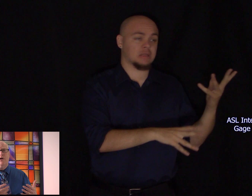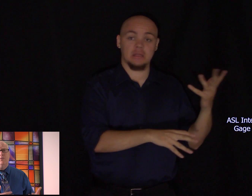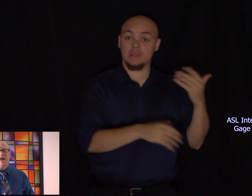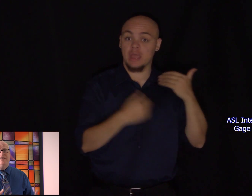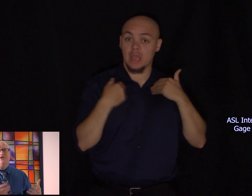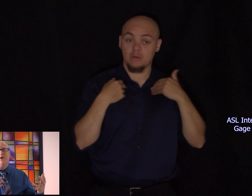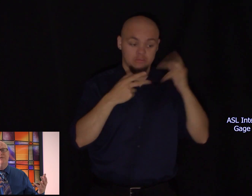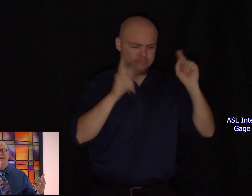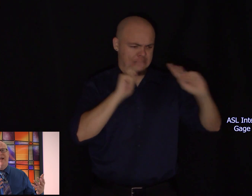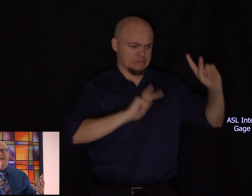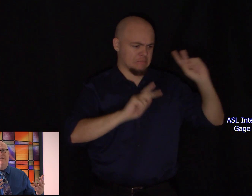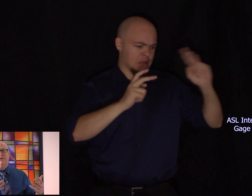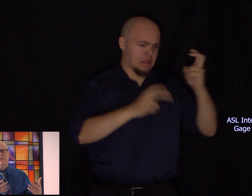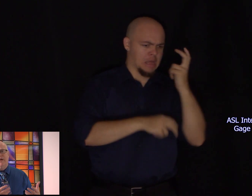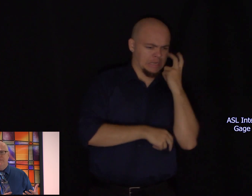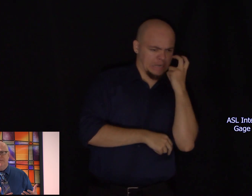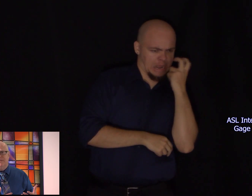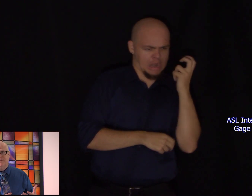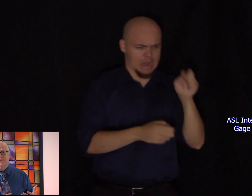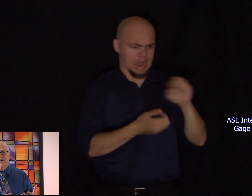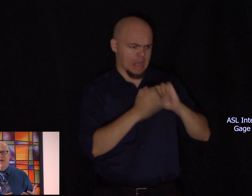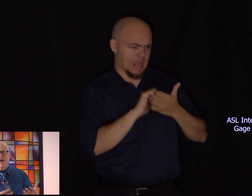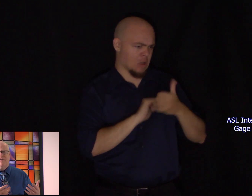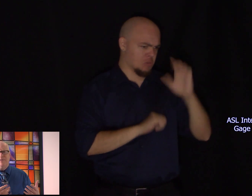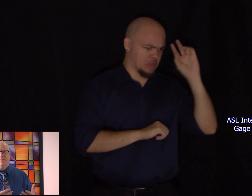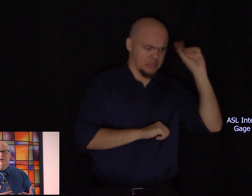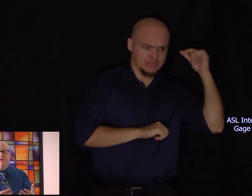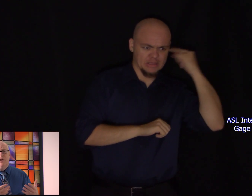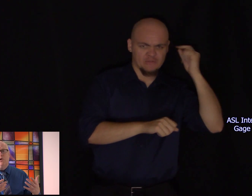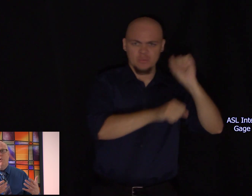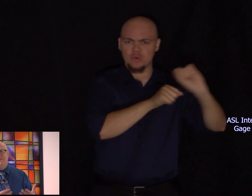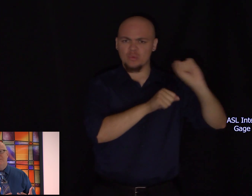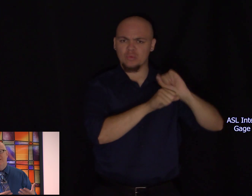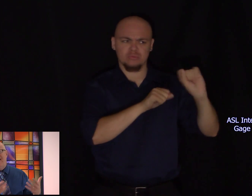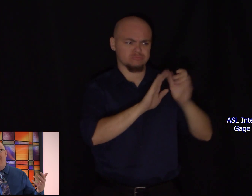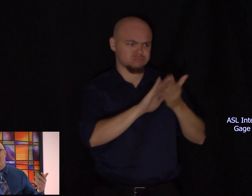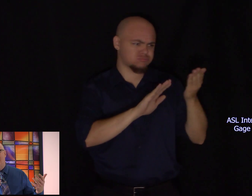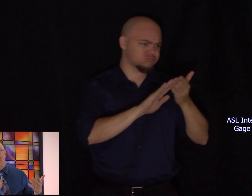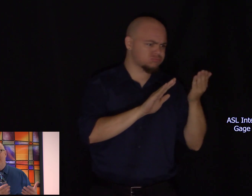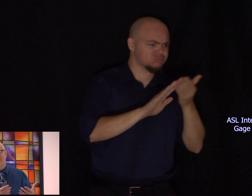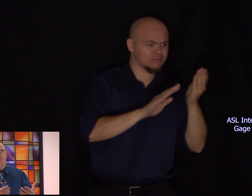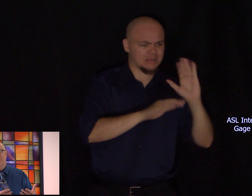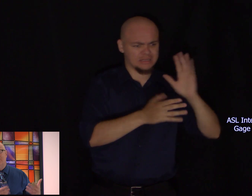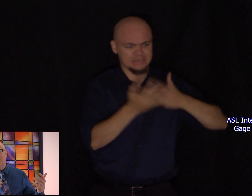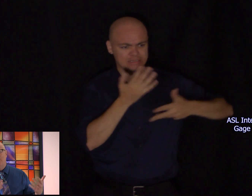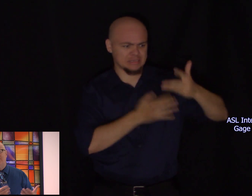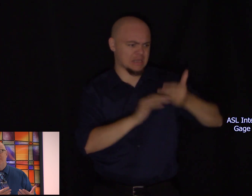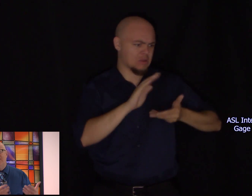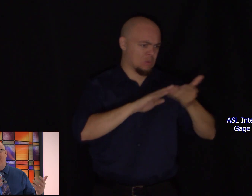go away there's going to be a crisis of people questioning how our government works questioning